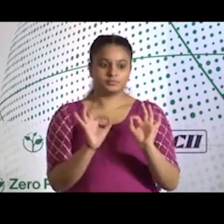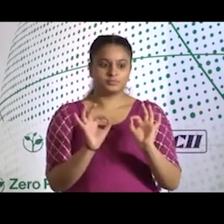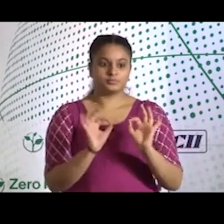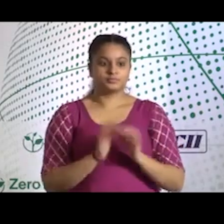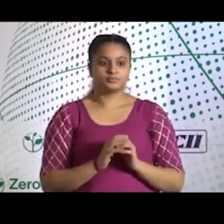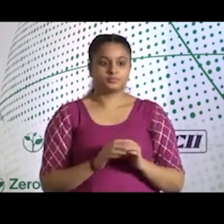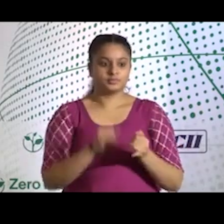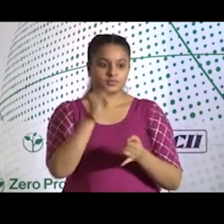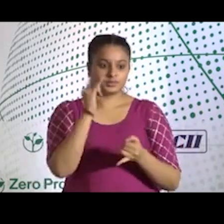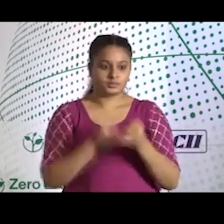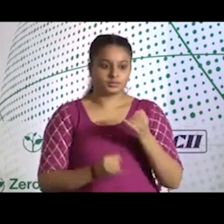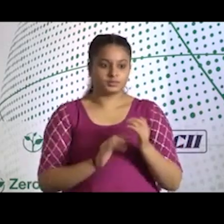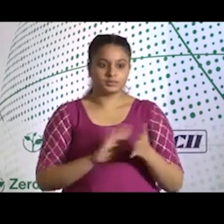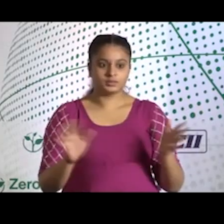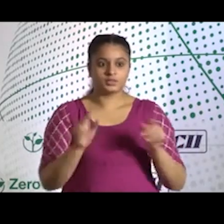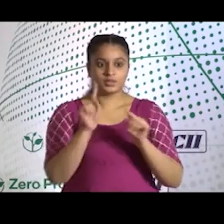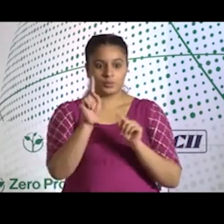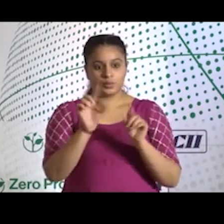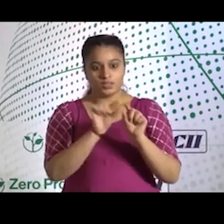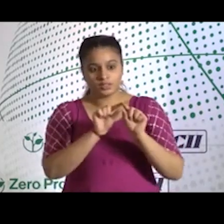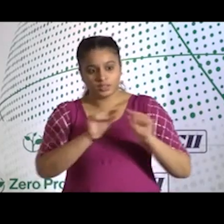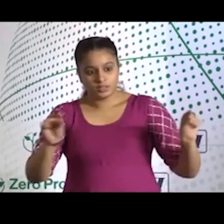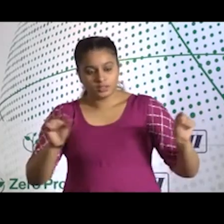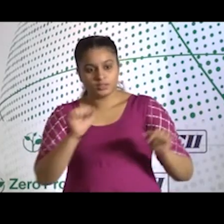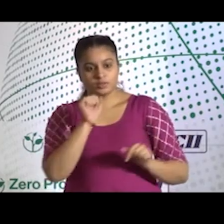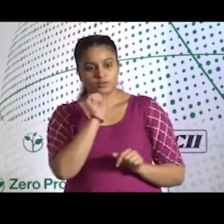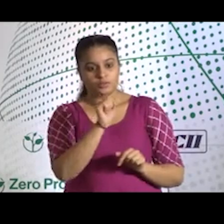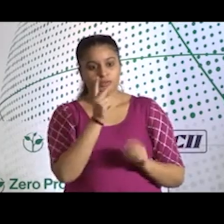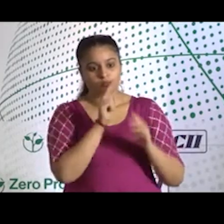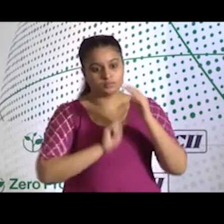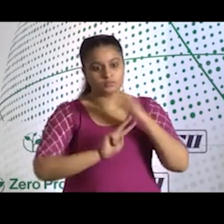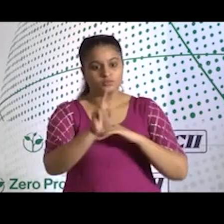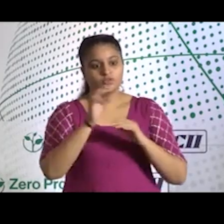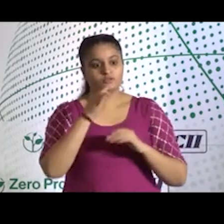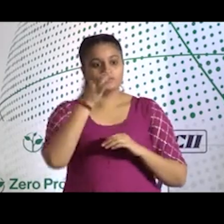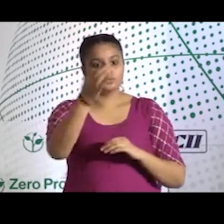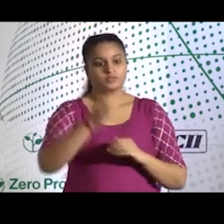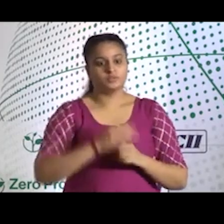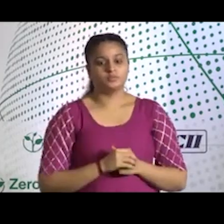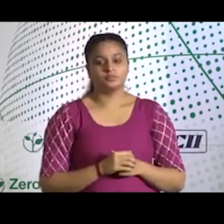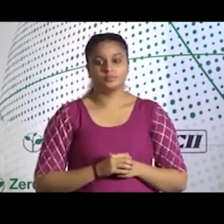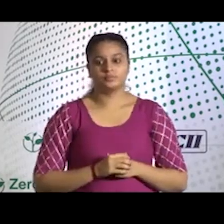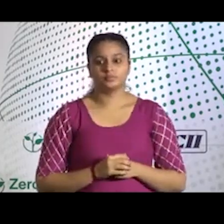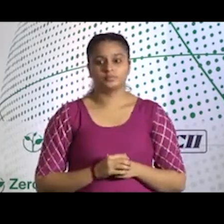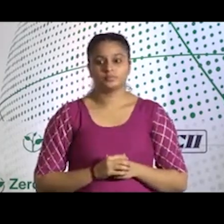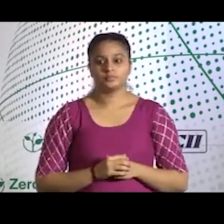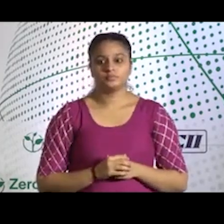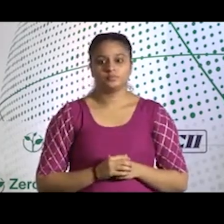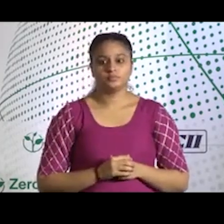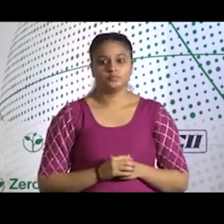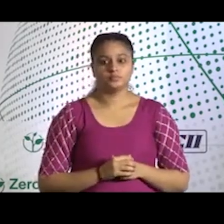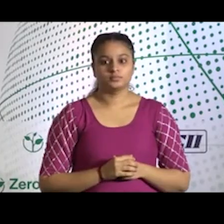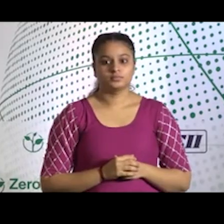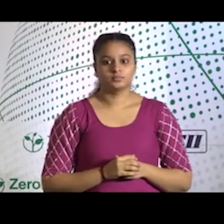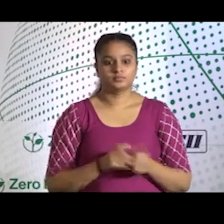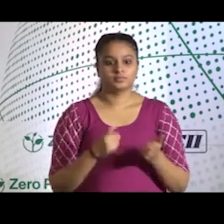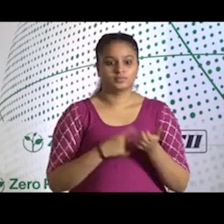with one line on your vision for the future. Shilpi a rapid fire. Thanks.